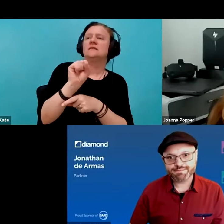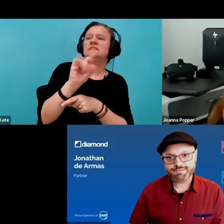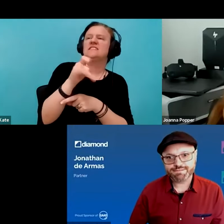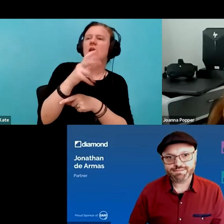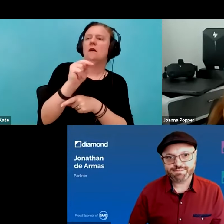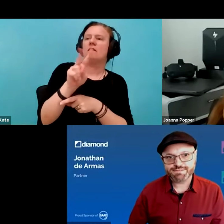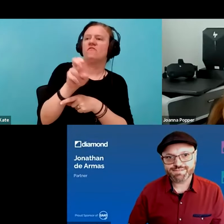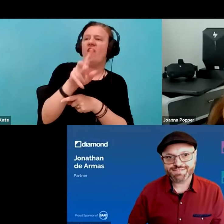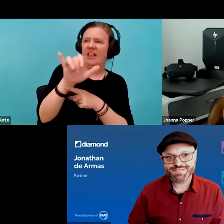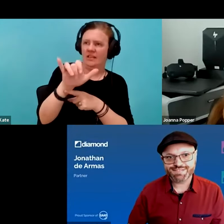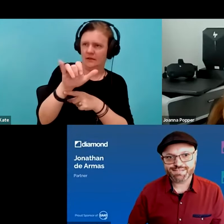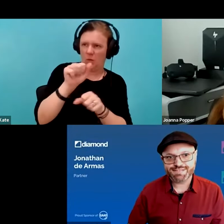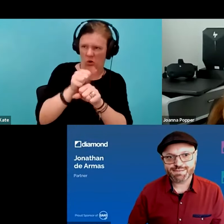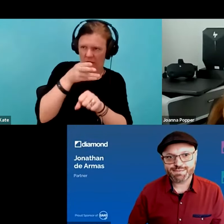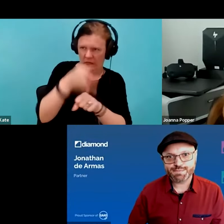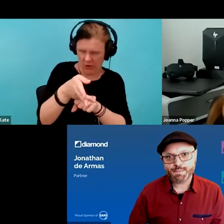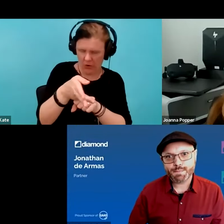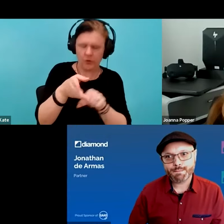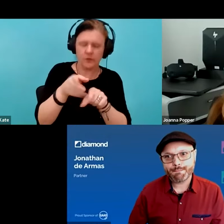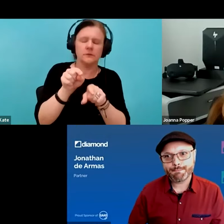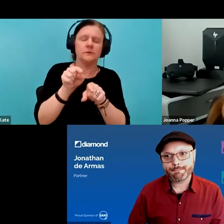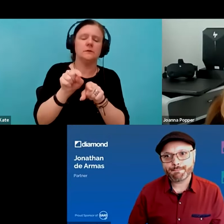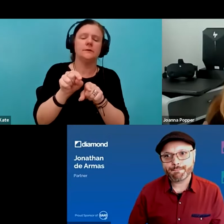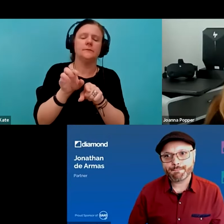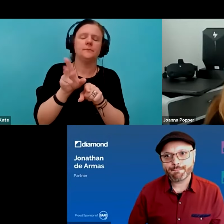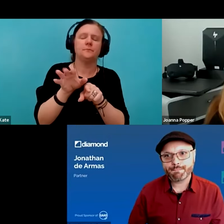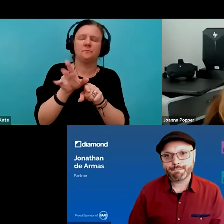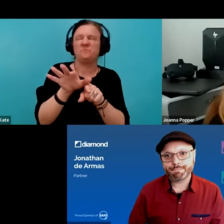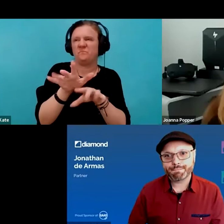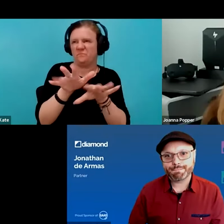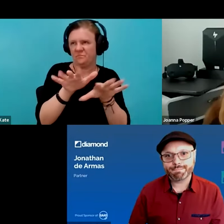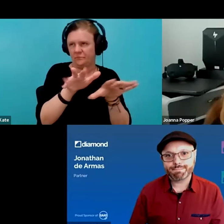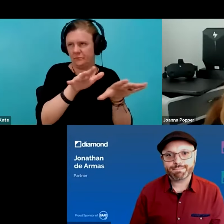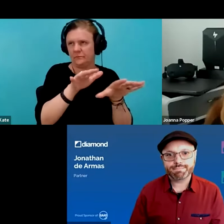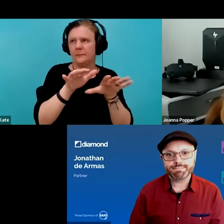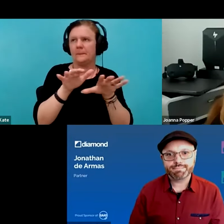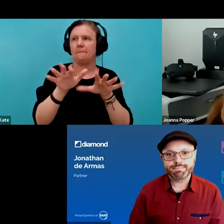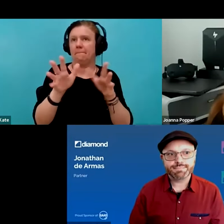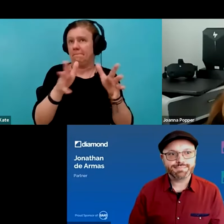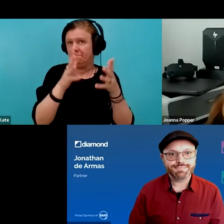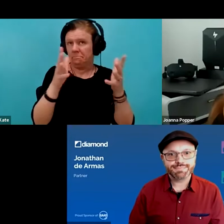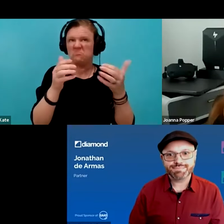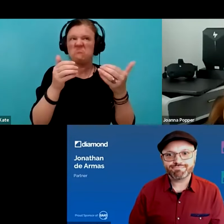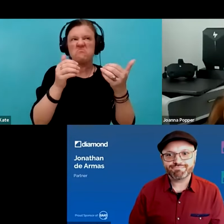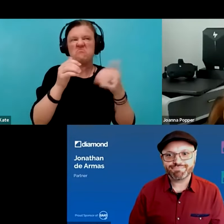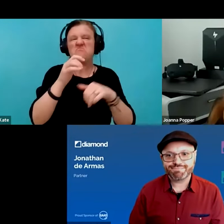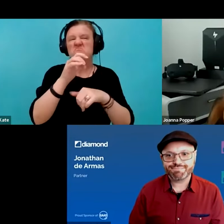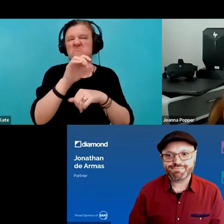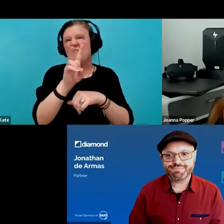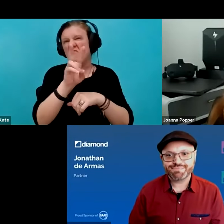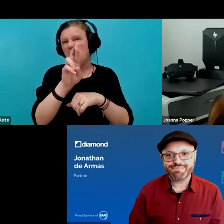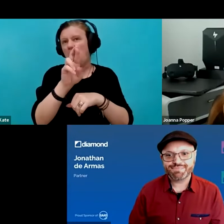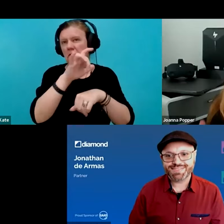University for a bit and you Joanna Popper: Had tried VR for the first time when I was still at NBC and